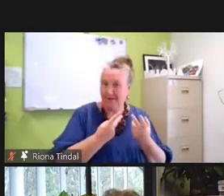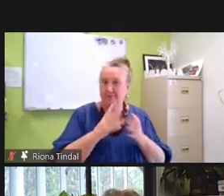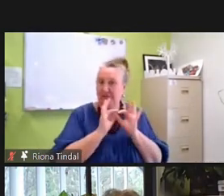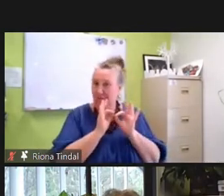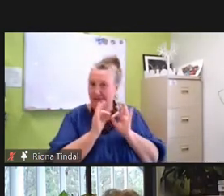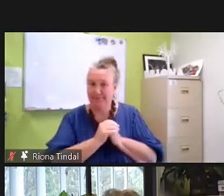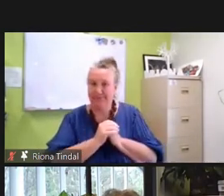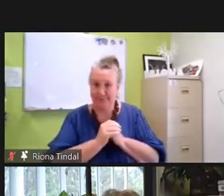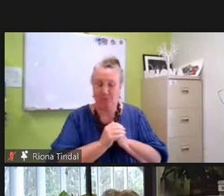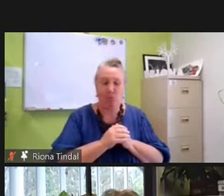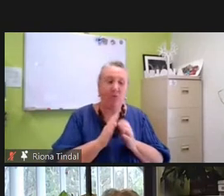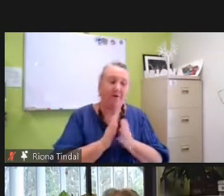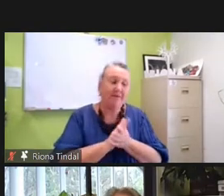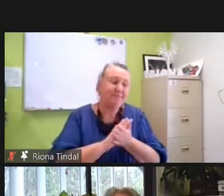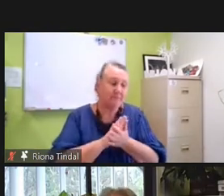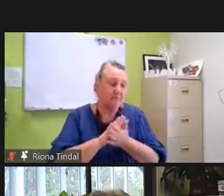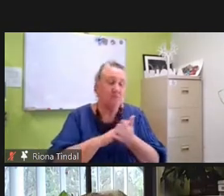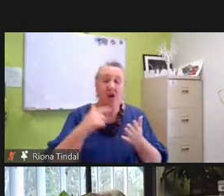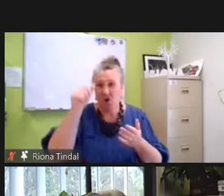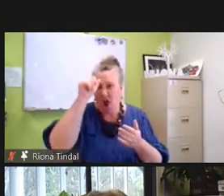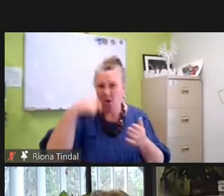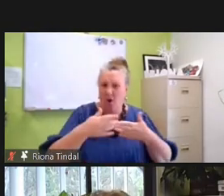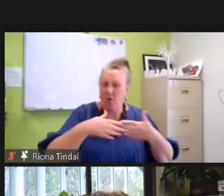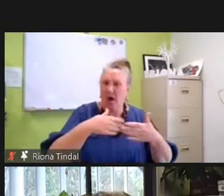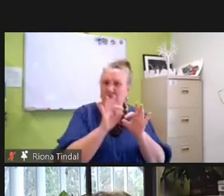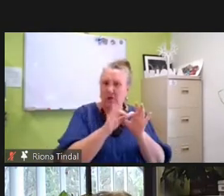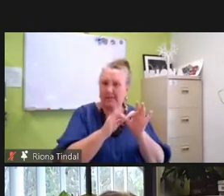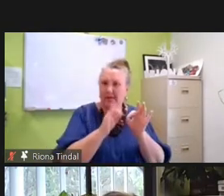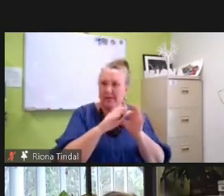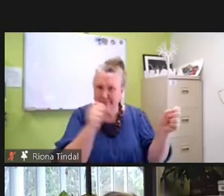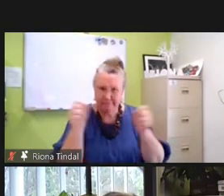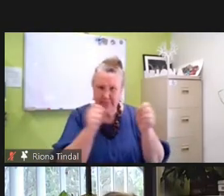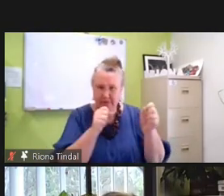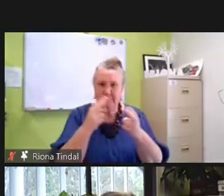that our interpreter and I are able to work together effectively. All right. Obviously,